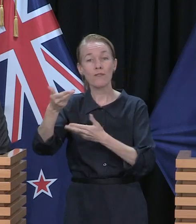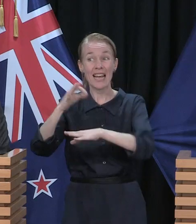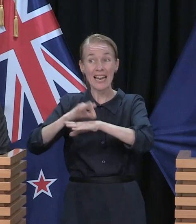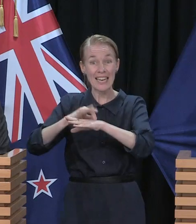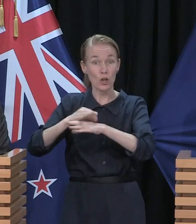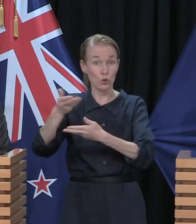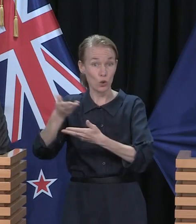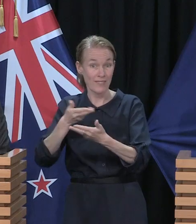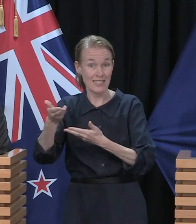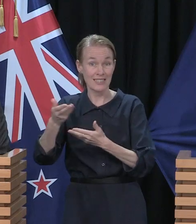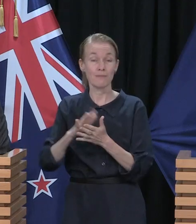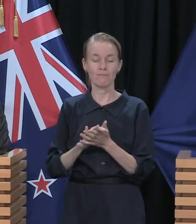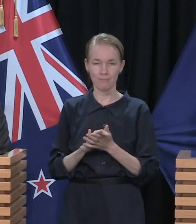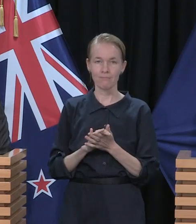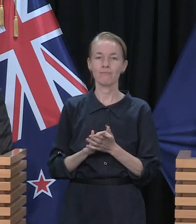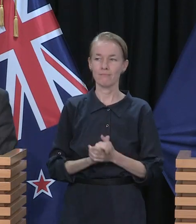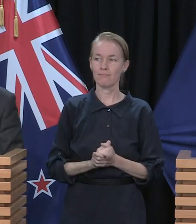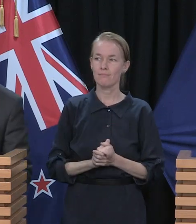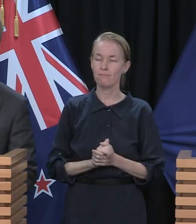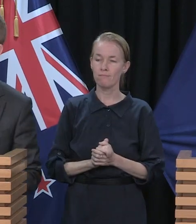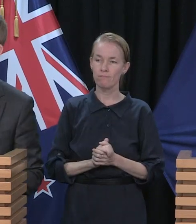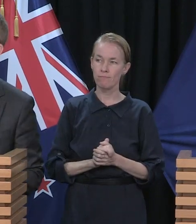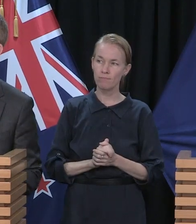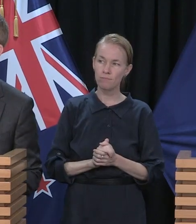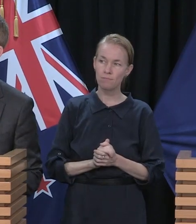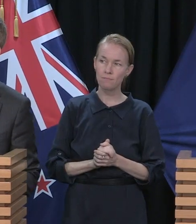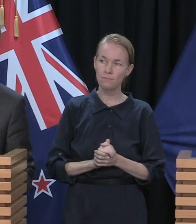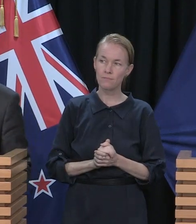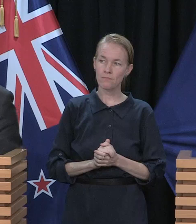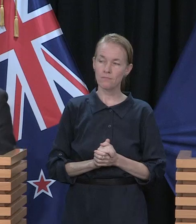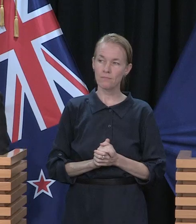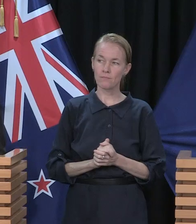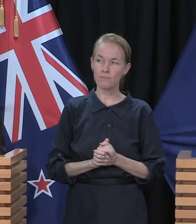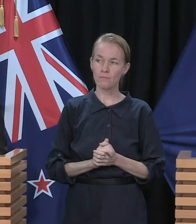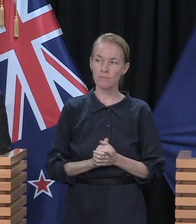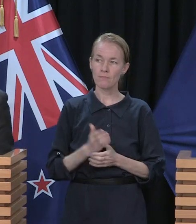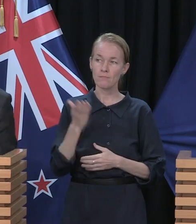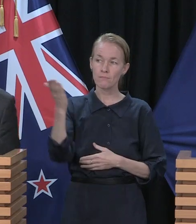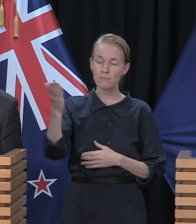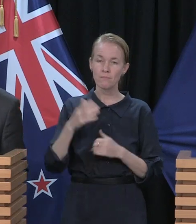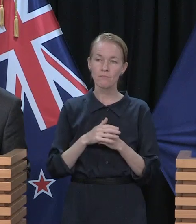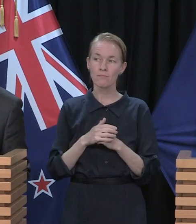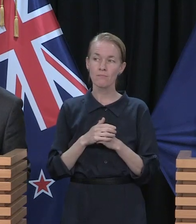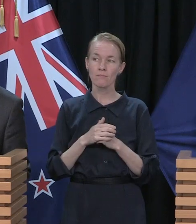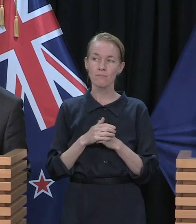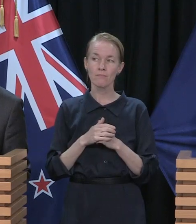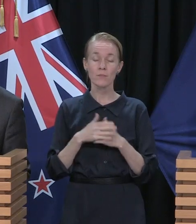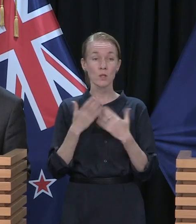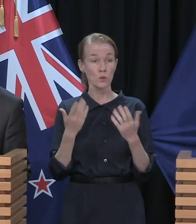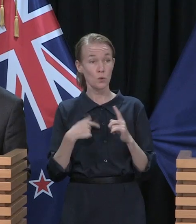sort of clinical support they need, either for physical issues or from mental health issues.